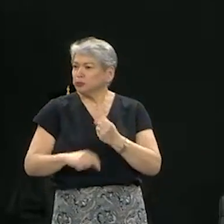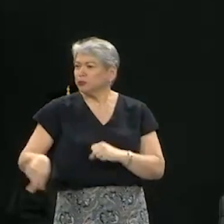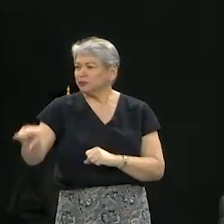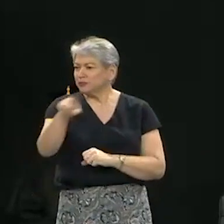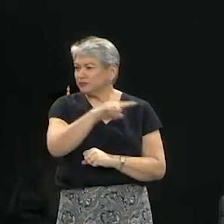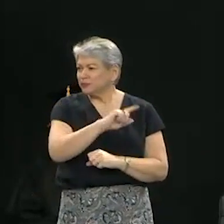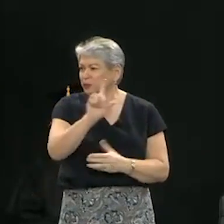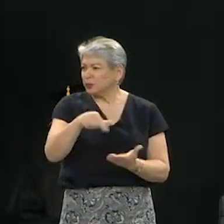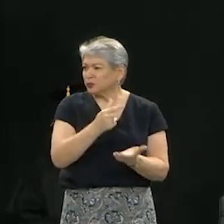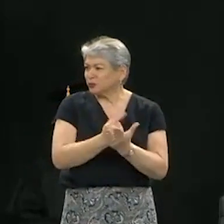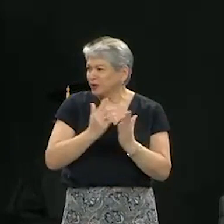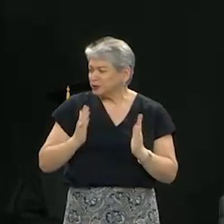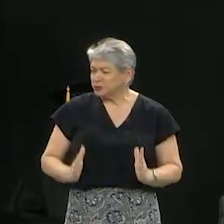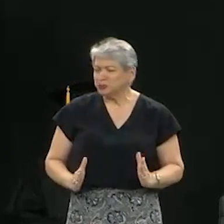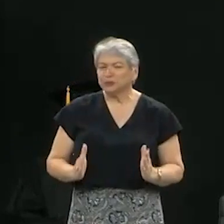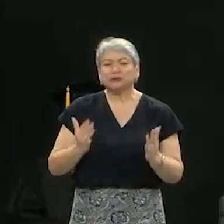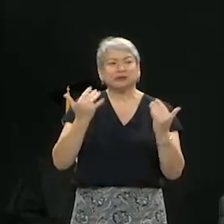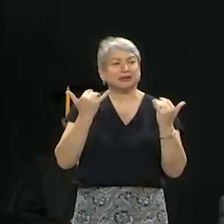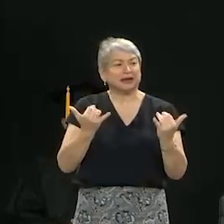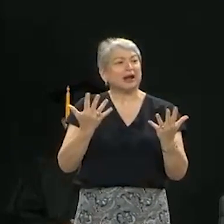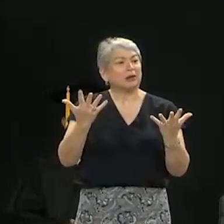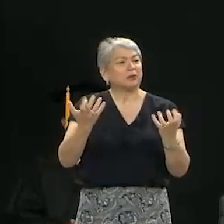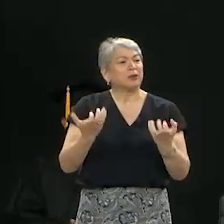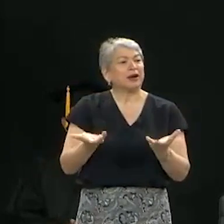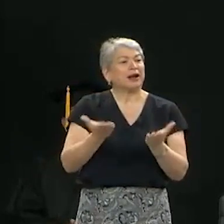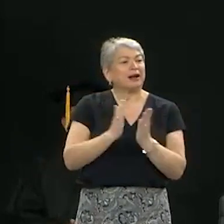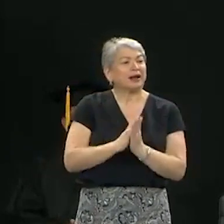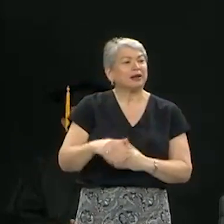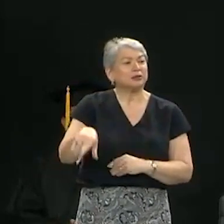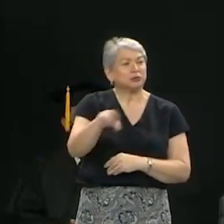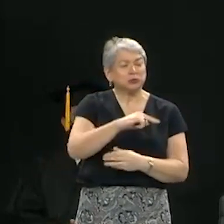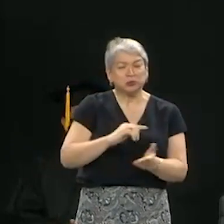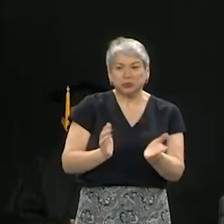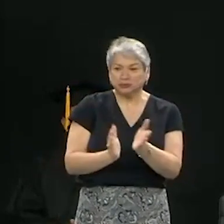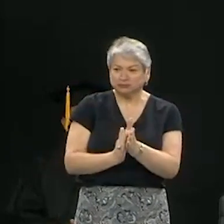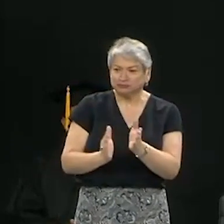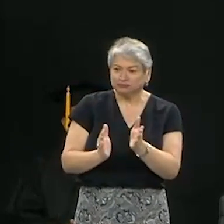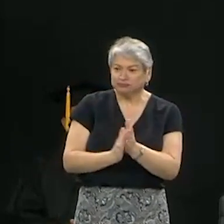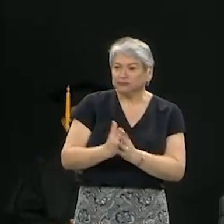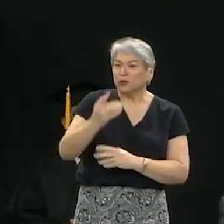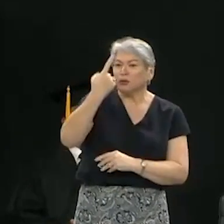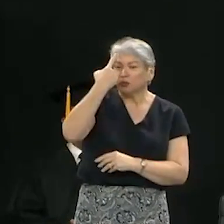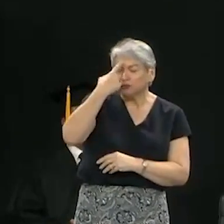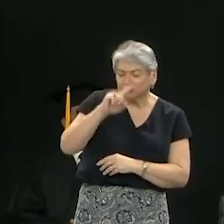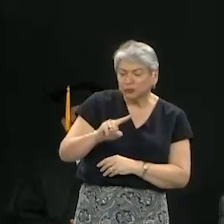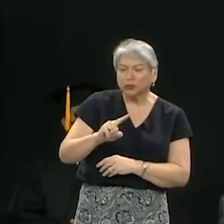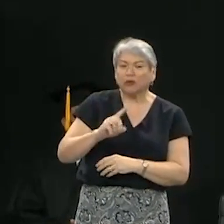And so, students, I'd like to ask you with a round of applause to acknowledge the hard work and dedication